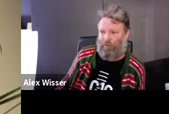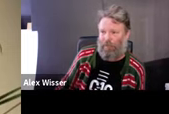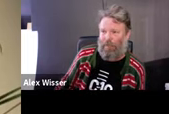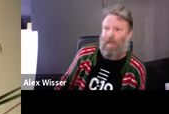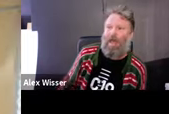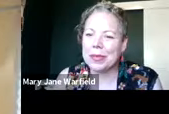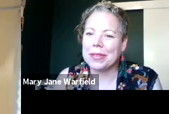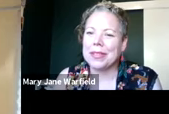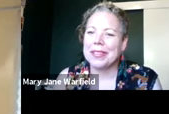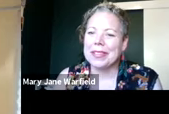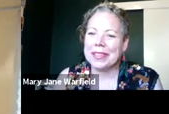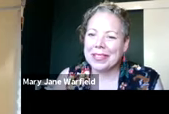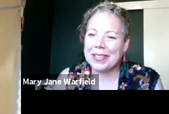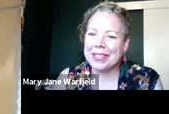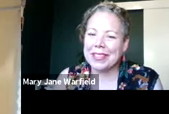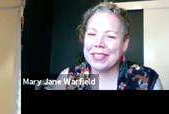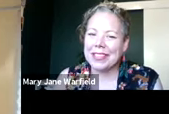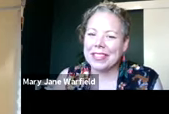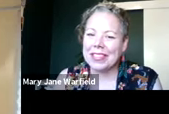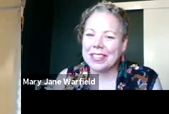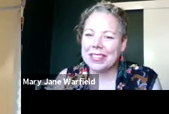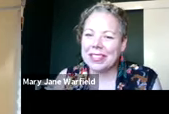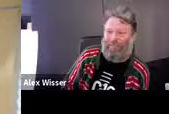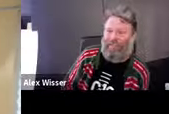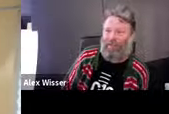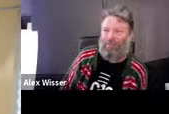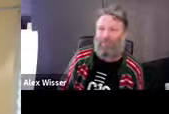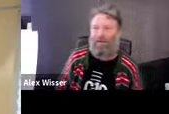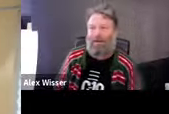of these wonderful things achieved in Kandos, all of which were